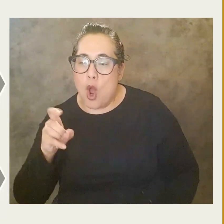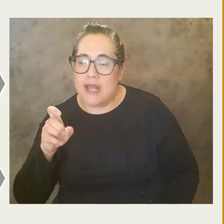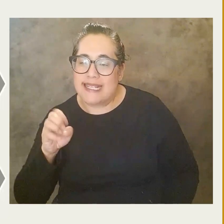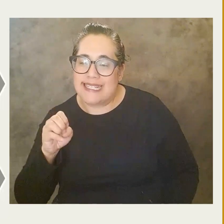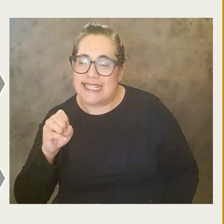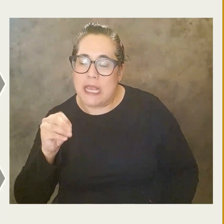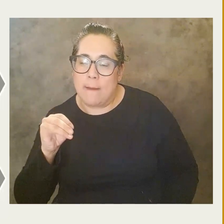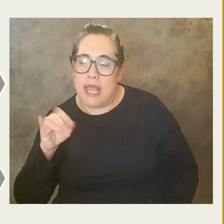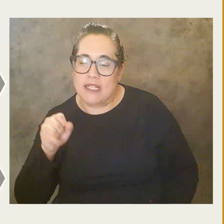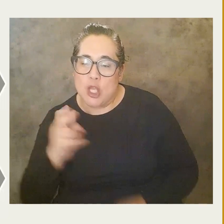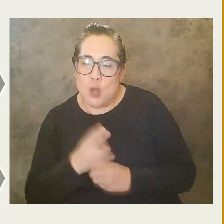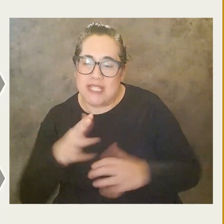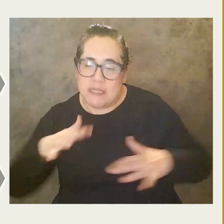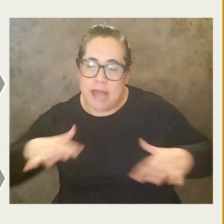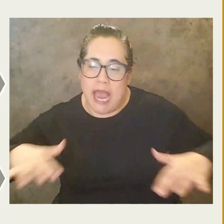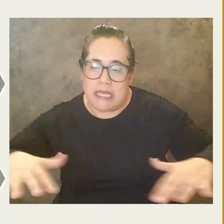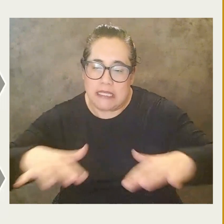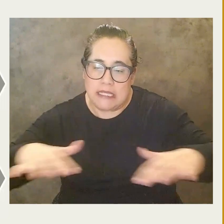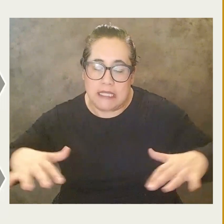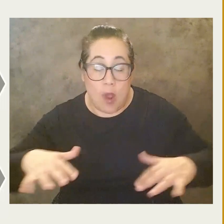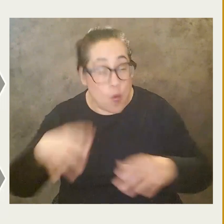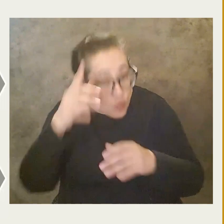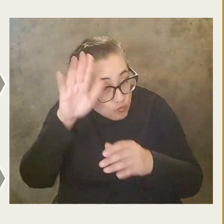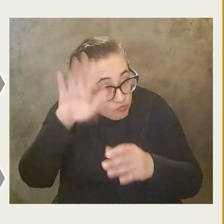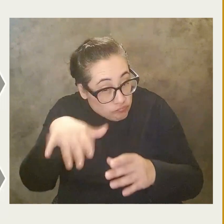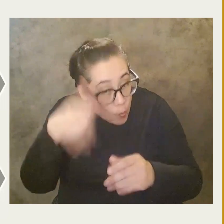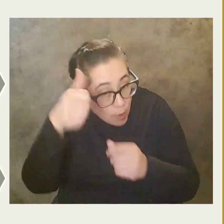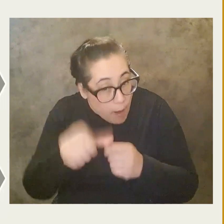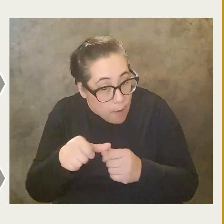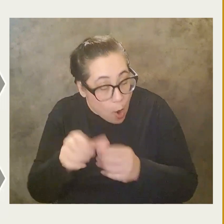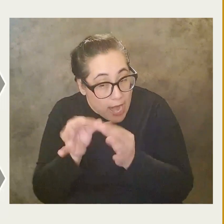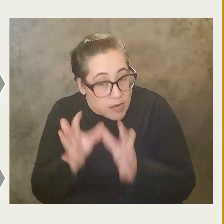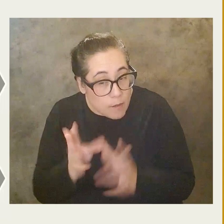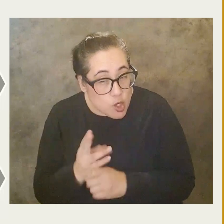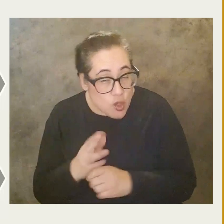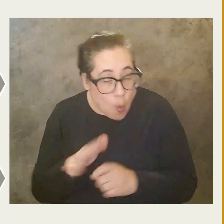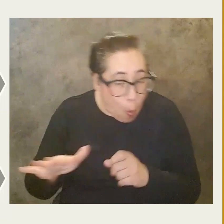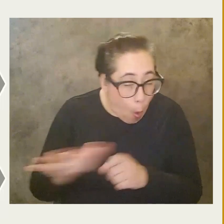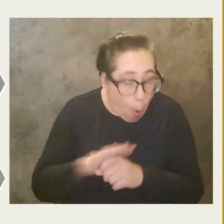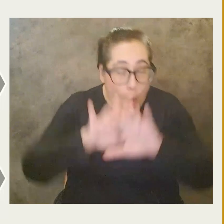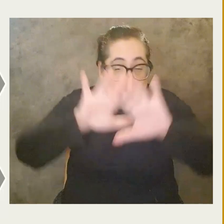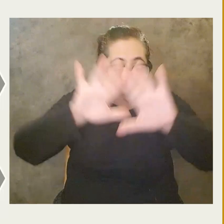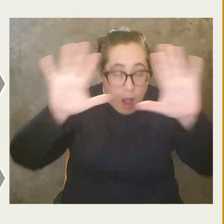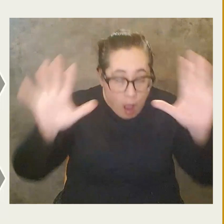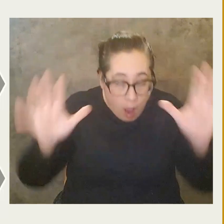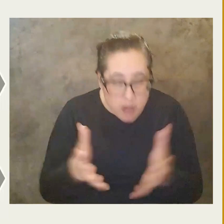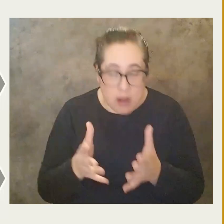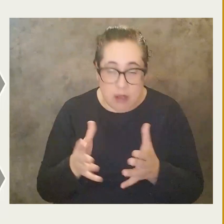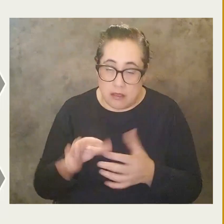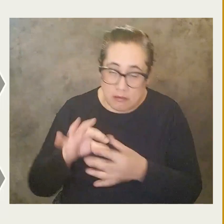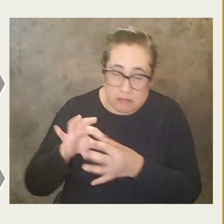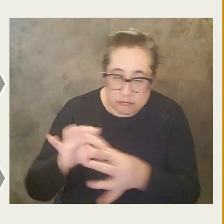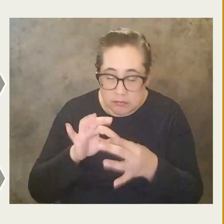Remember that interpreters use the entire context of ... communication in order to understand a message,